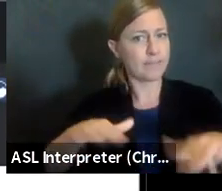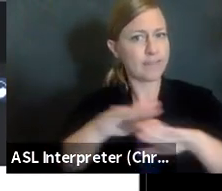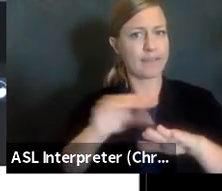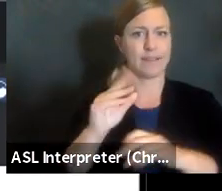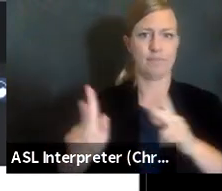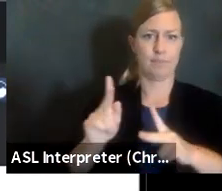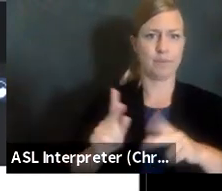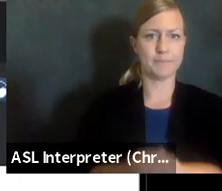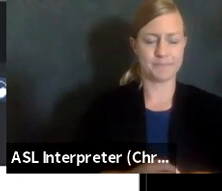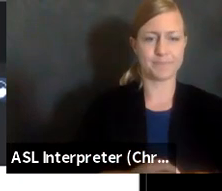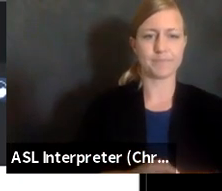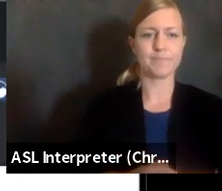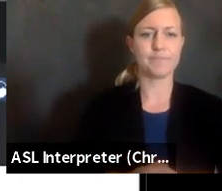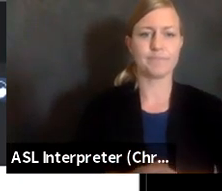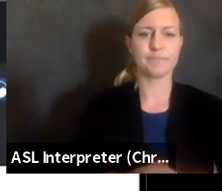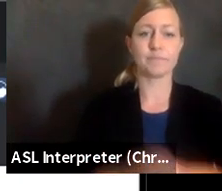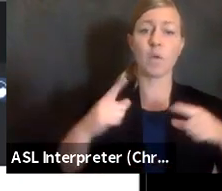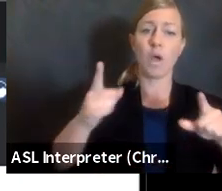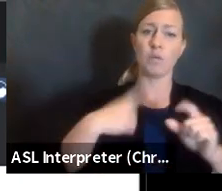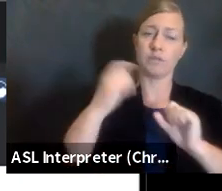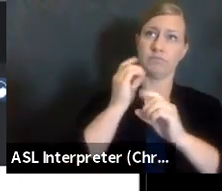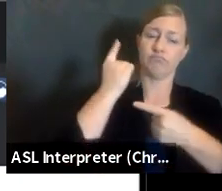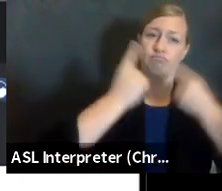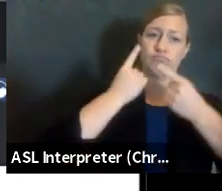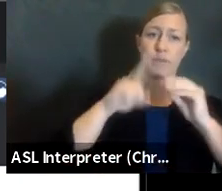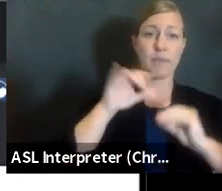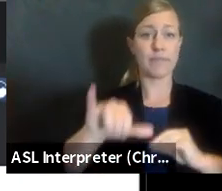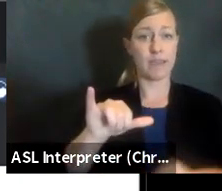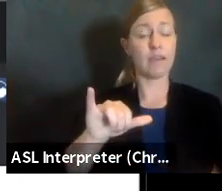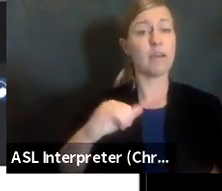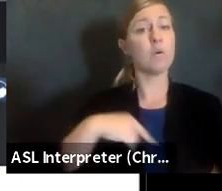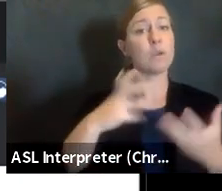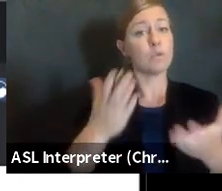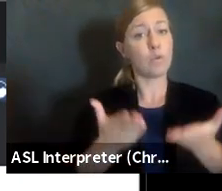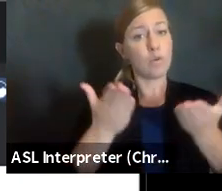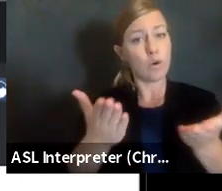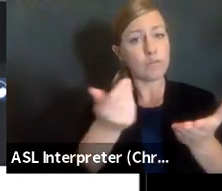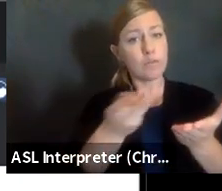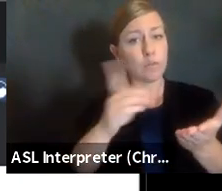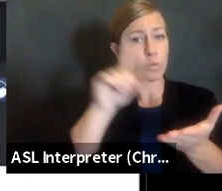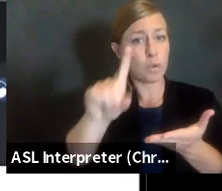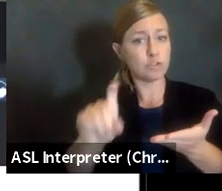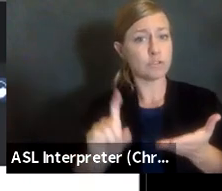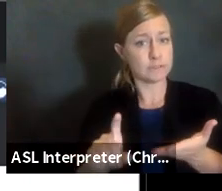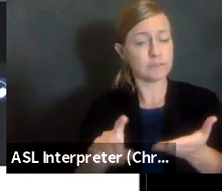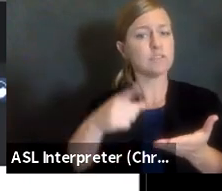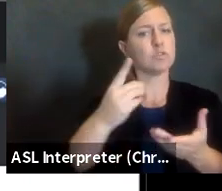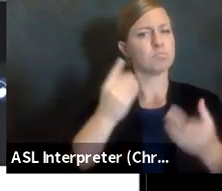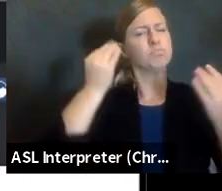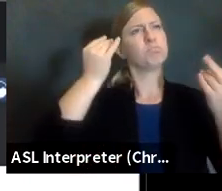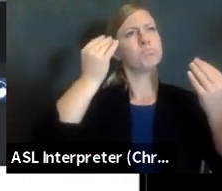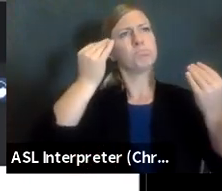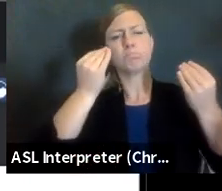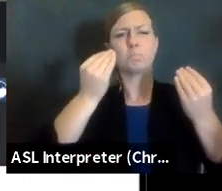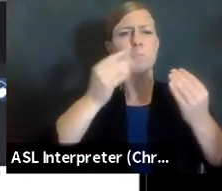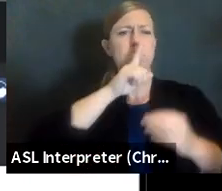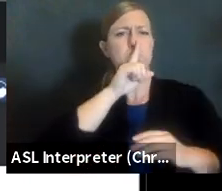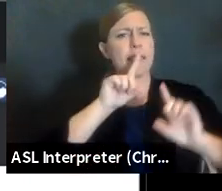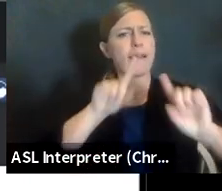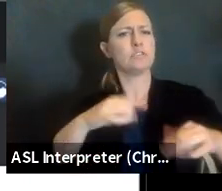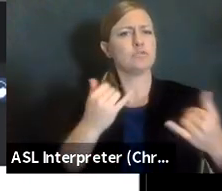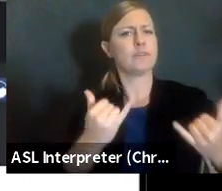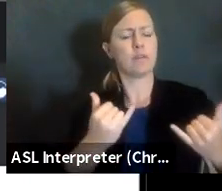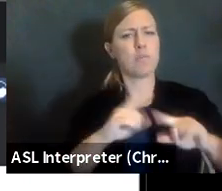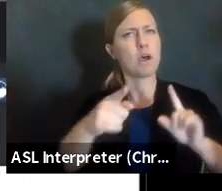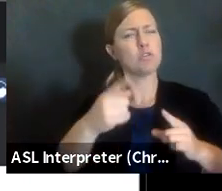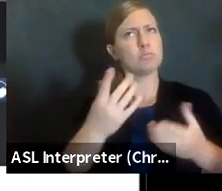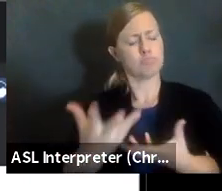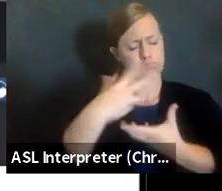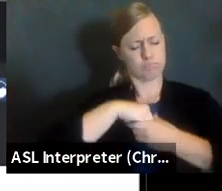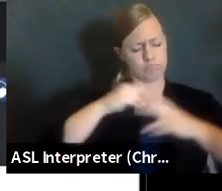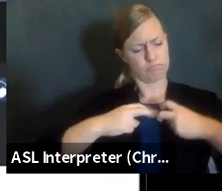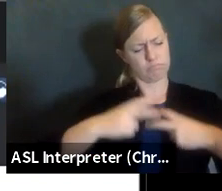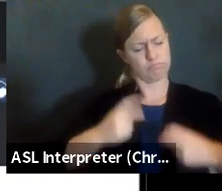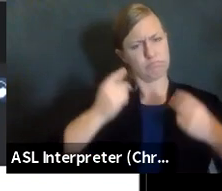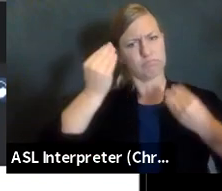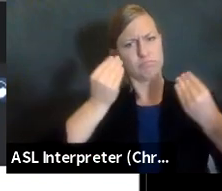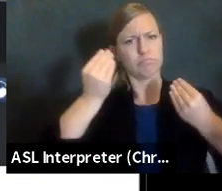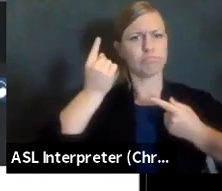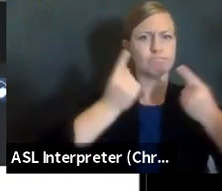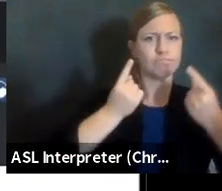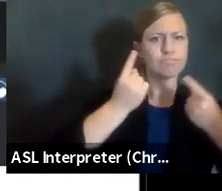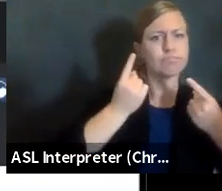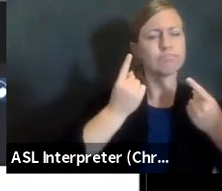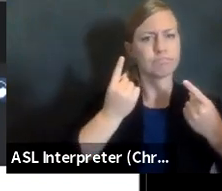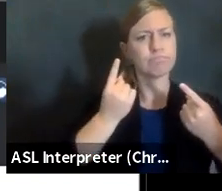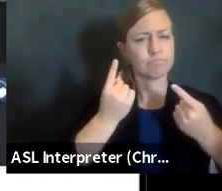ESD 112 - Katherine Livick: And as we think about this. We want to offer some questions, you're not supposed to be able to necessarily answer these right now, but these are questions that we asked people to kind of take a few seconds to think about